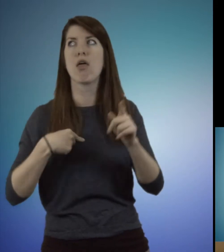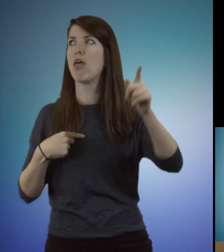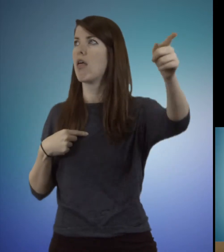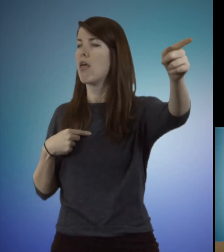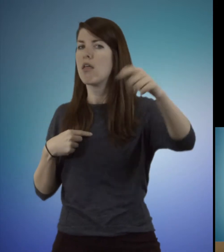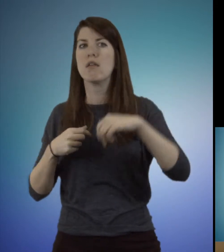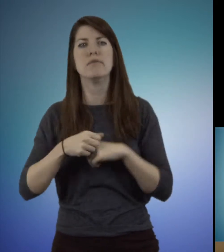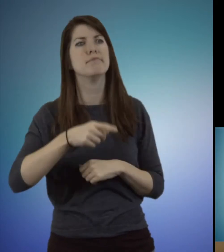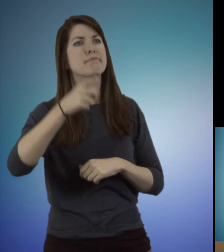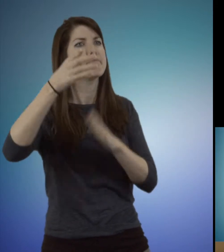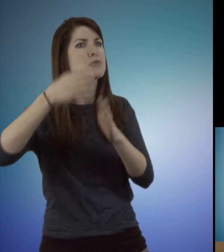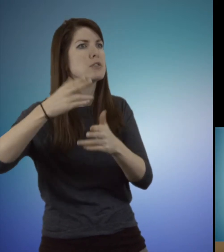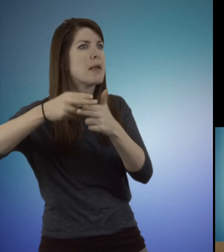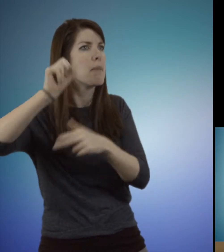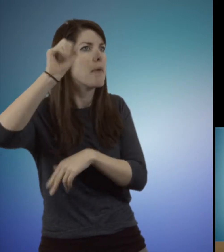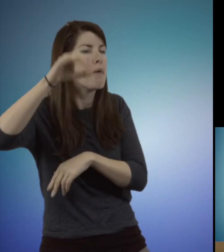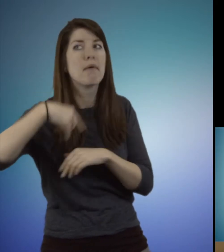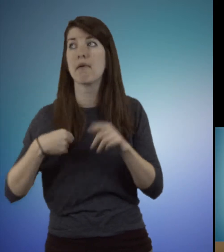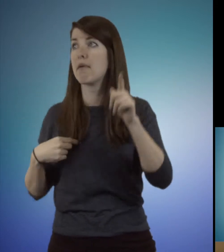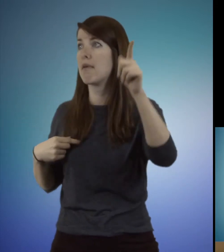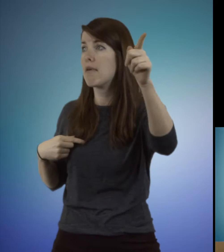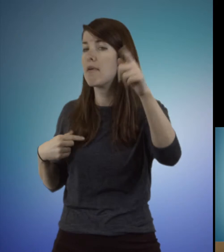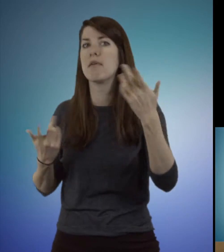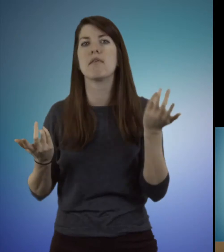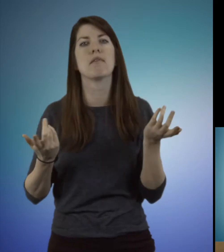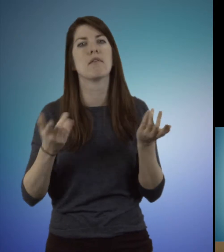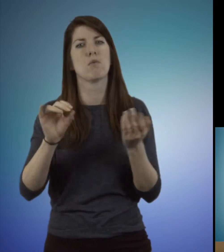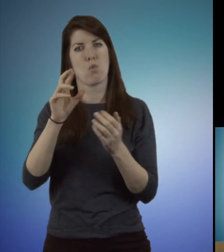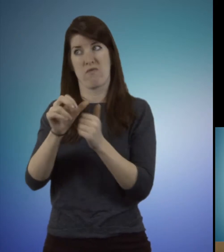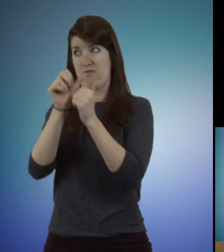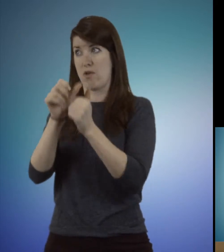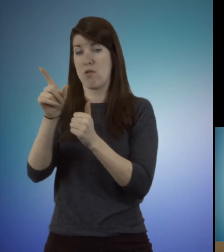or follows directions across different situations.